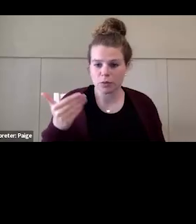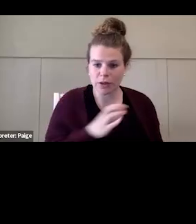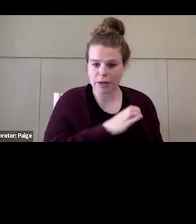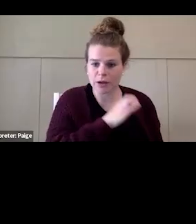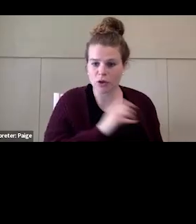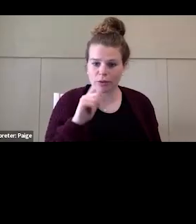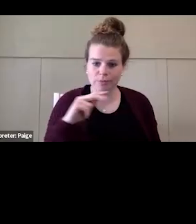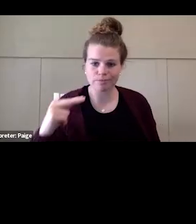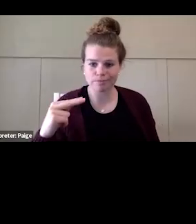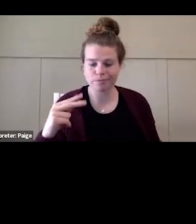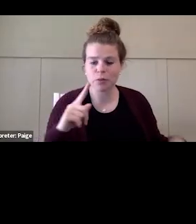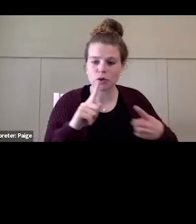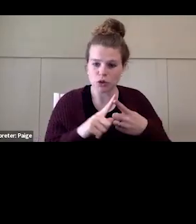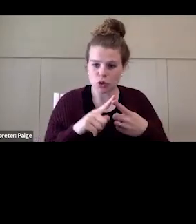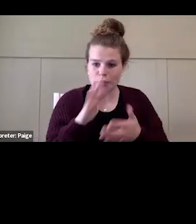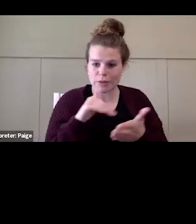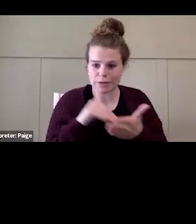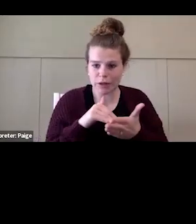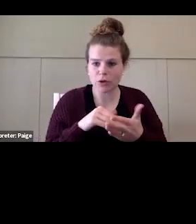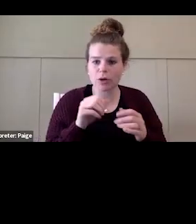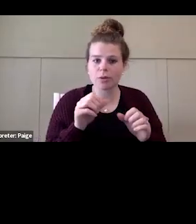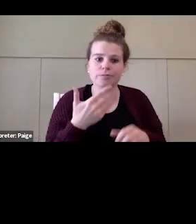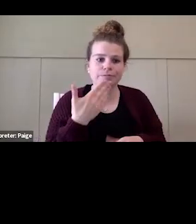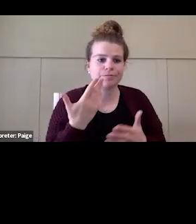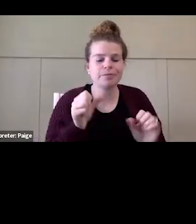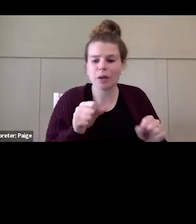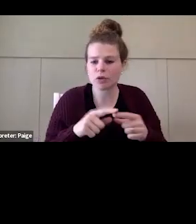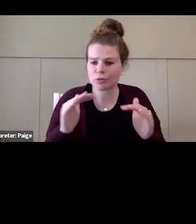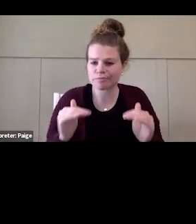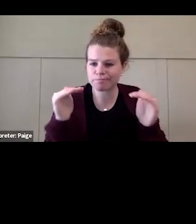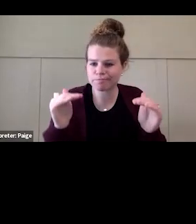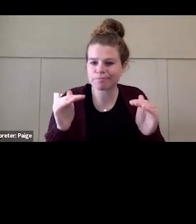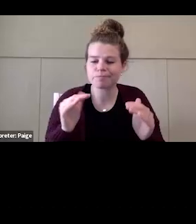and be able to enhance and better support the existing crisis response options